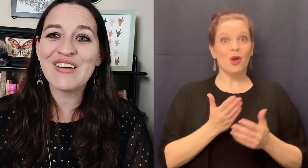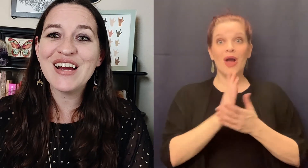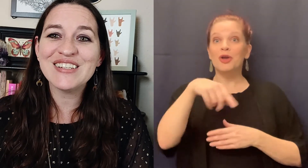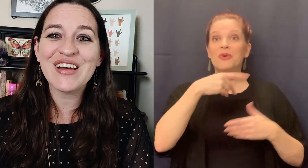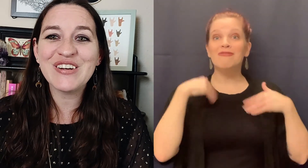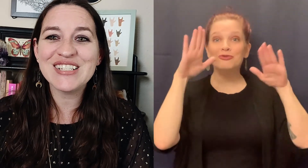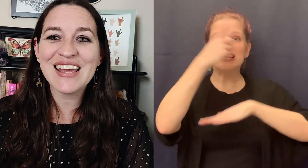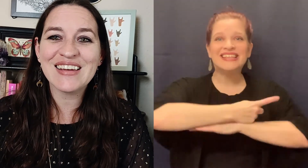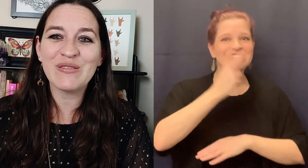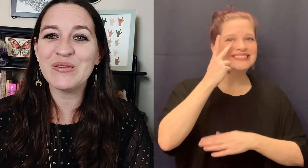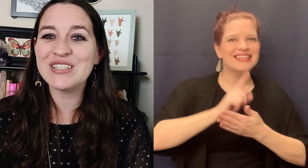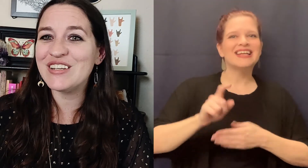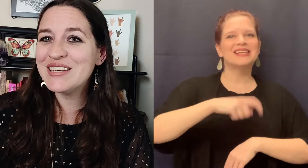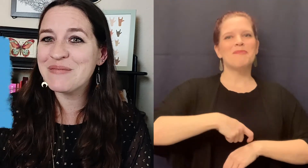All right, y'all have a great day, we will see you next time!